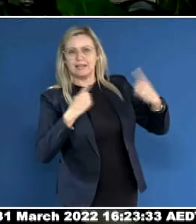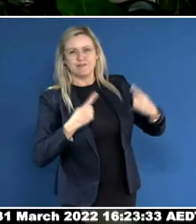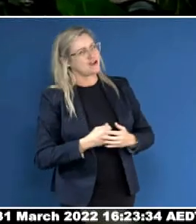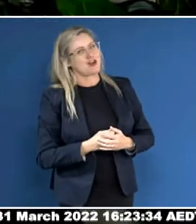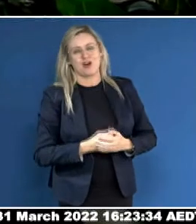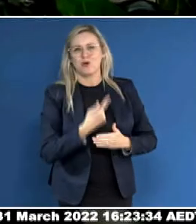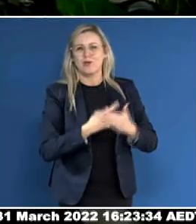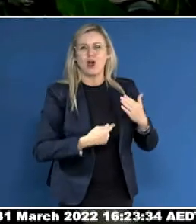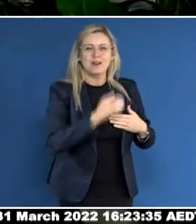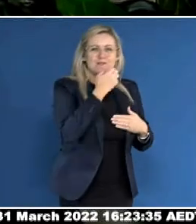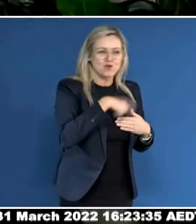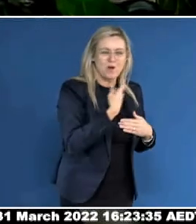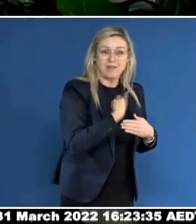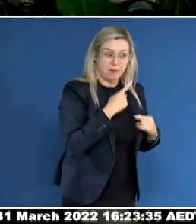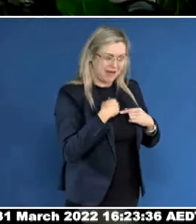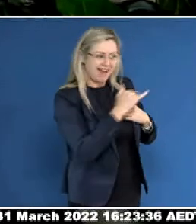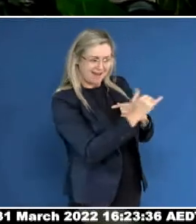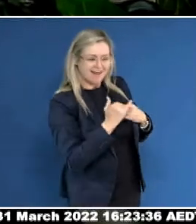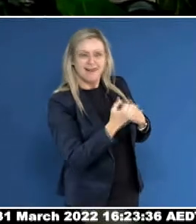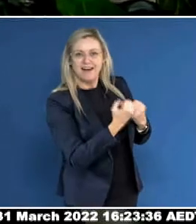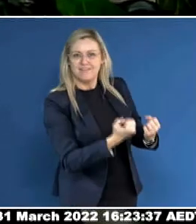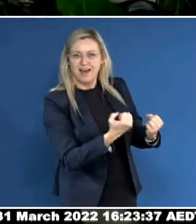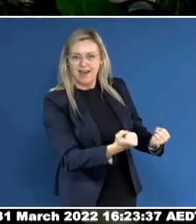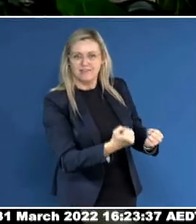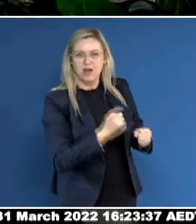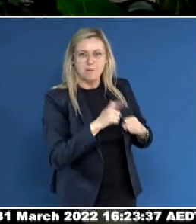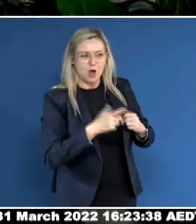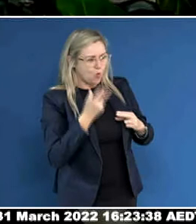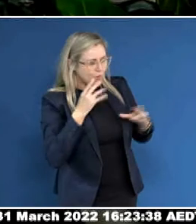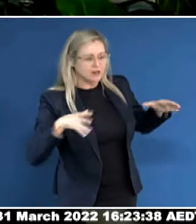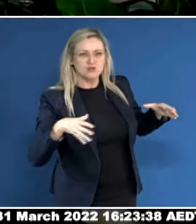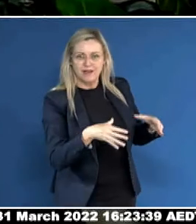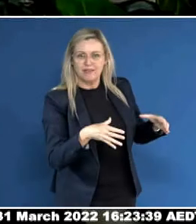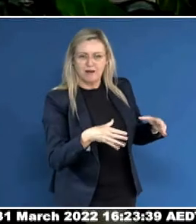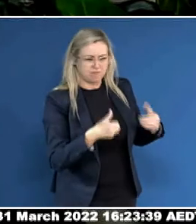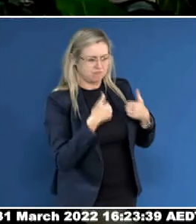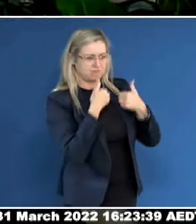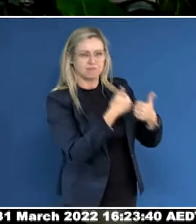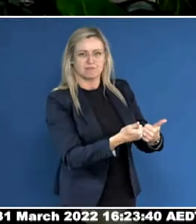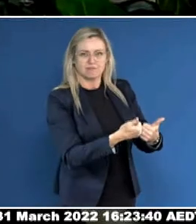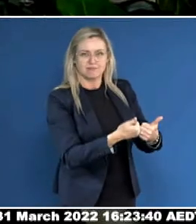And when you provide that social connection you are protecting the future generations.